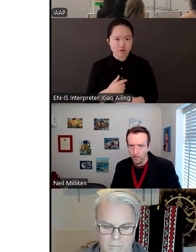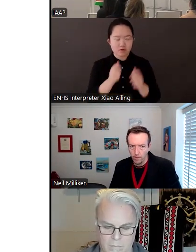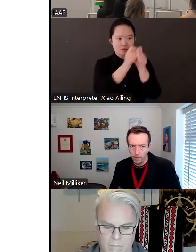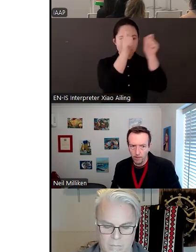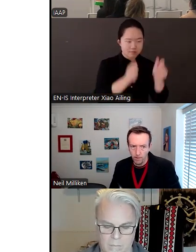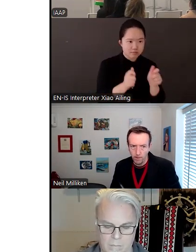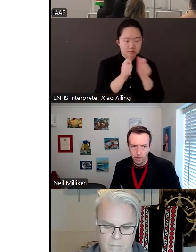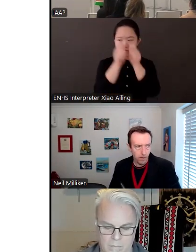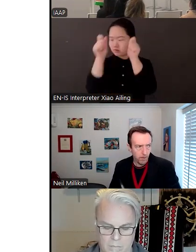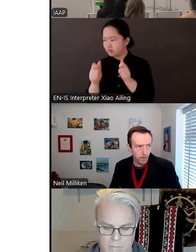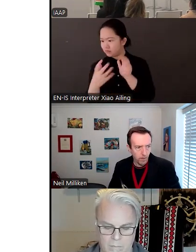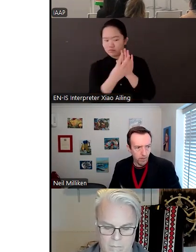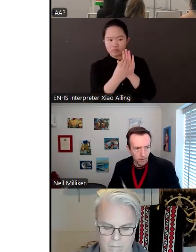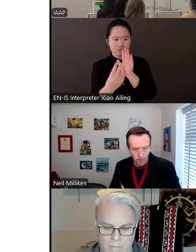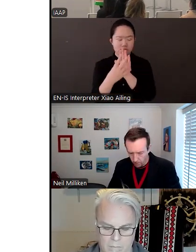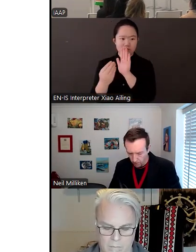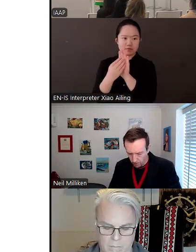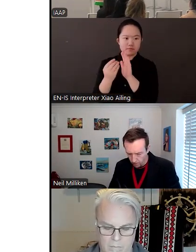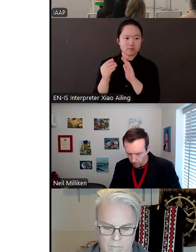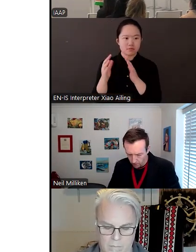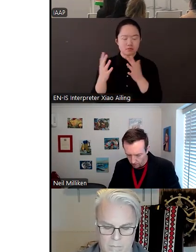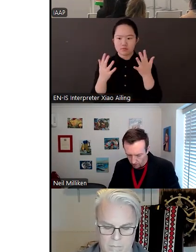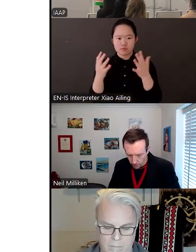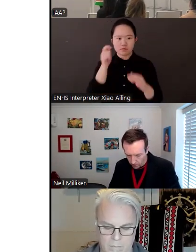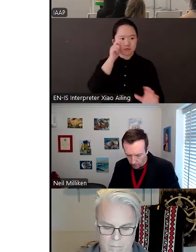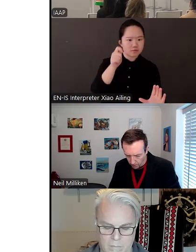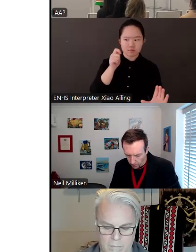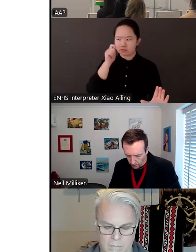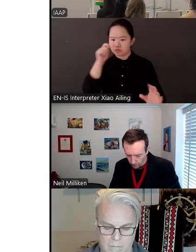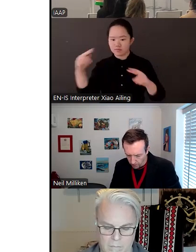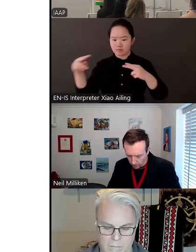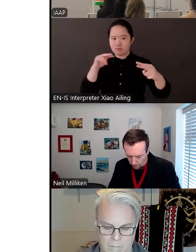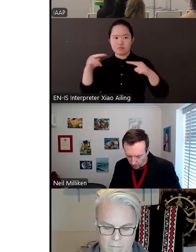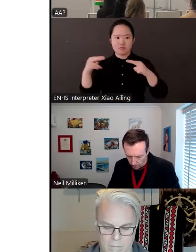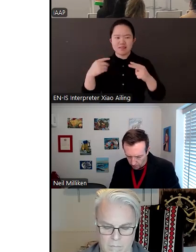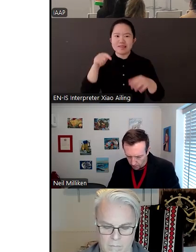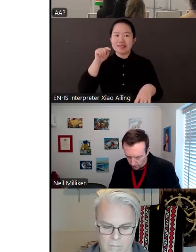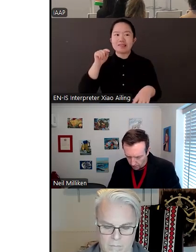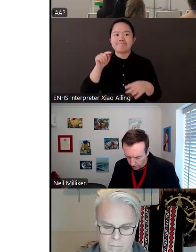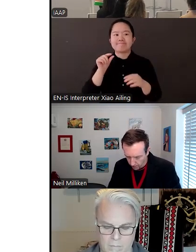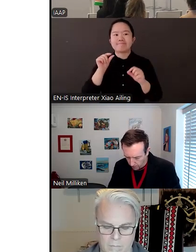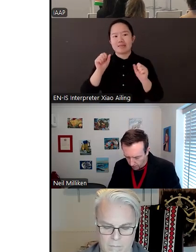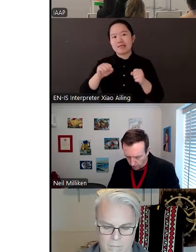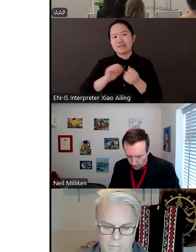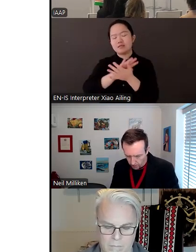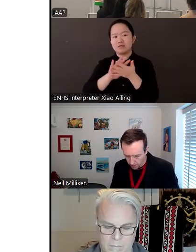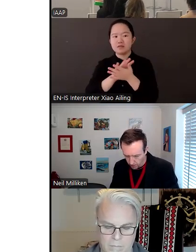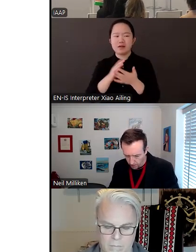where they draw upon different models of disability. So I didn't necessarily find like, oh, people with cerebral palsy have this whole new